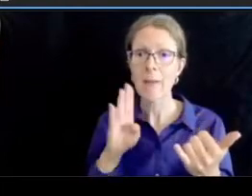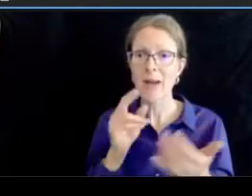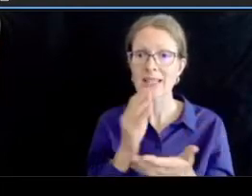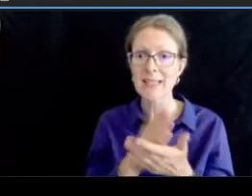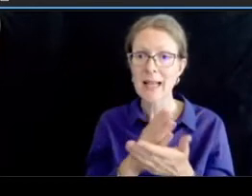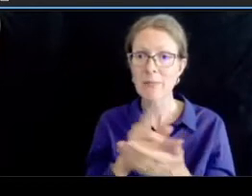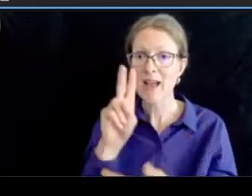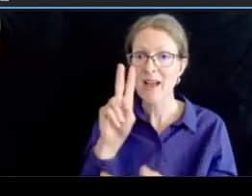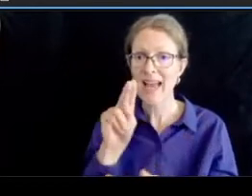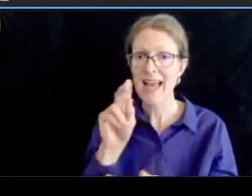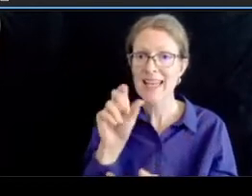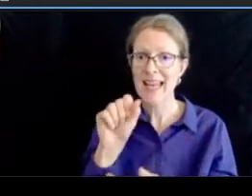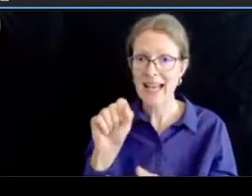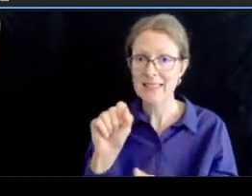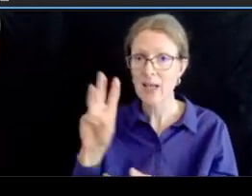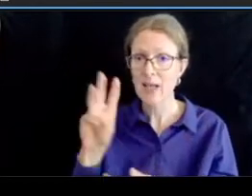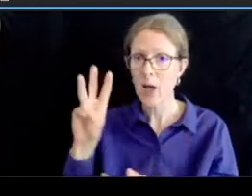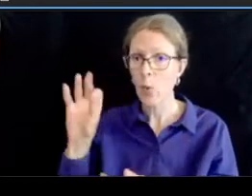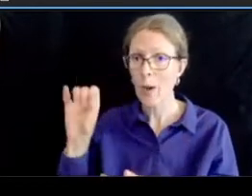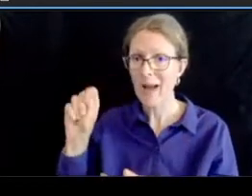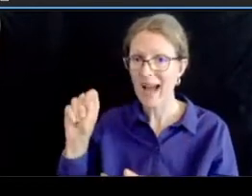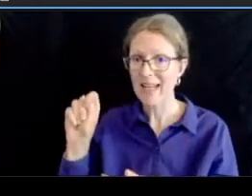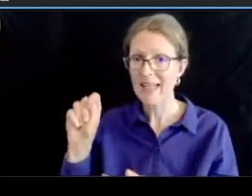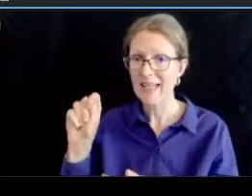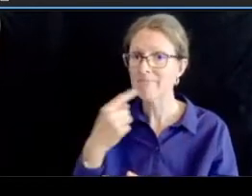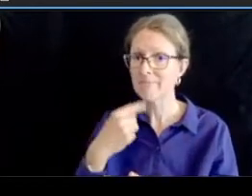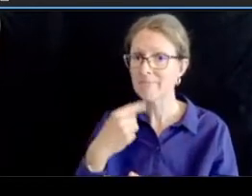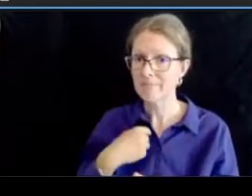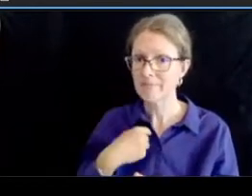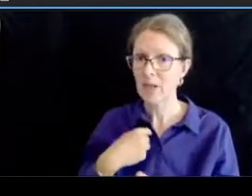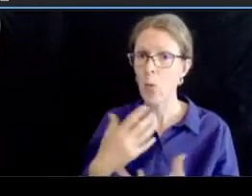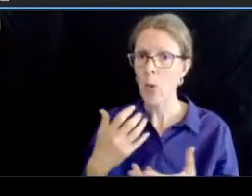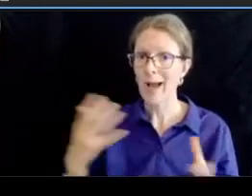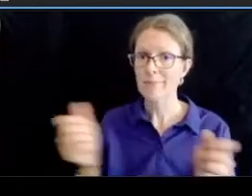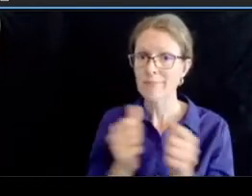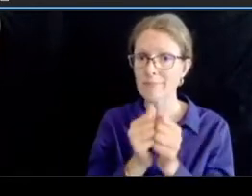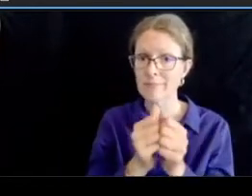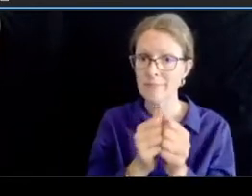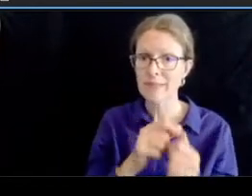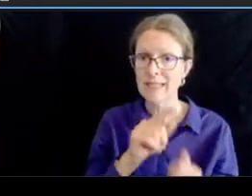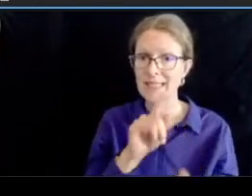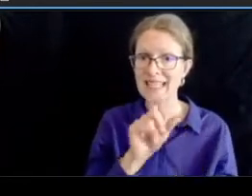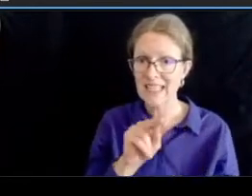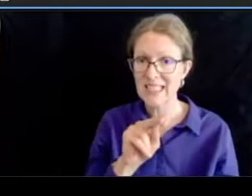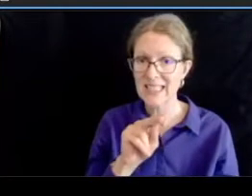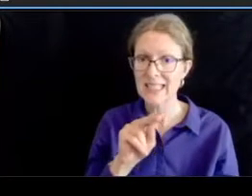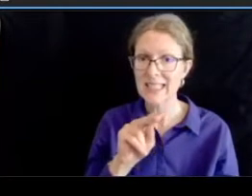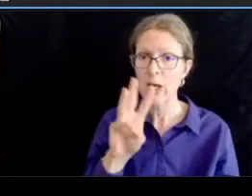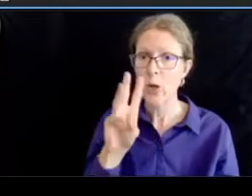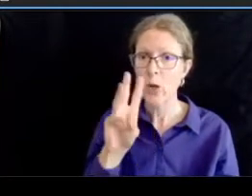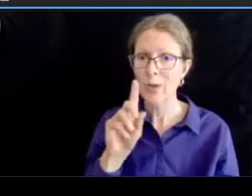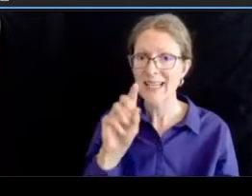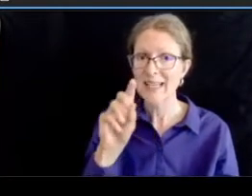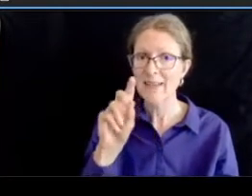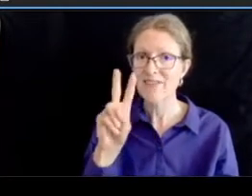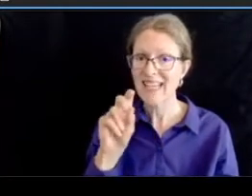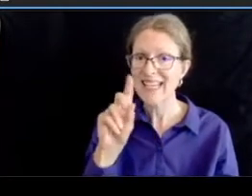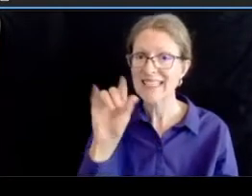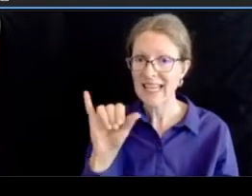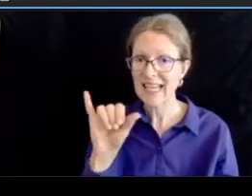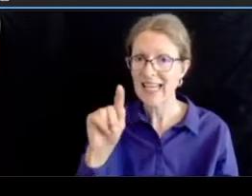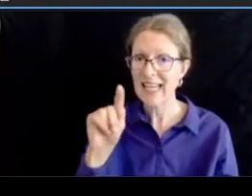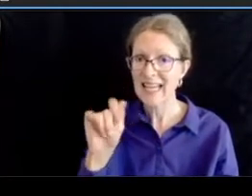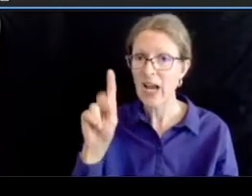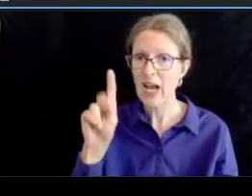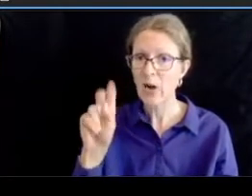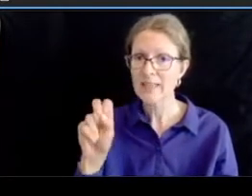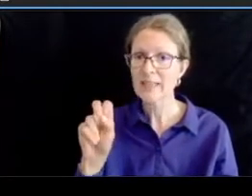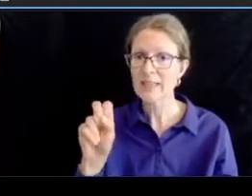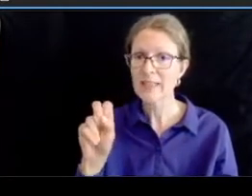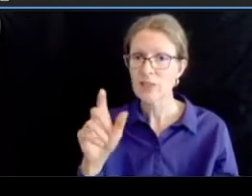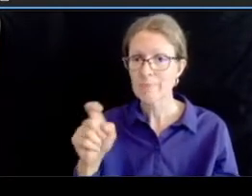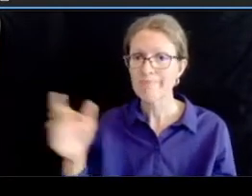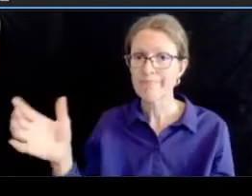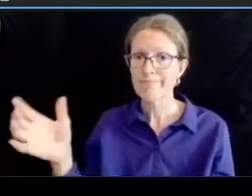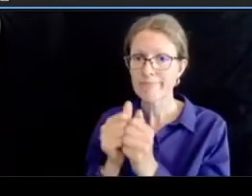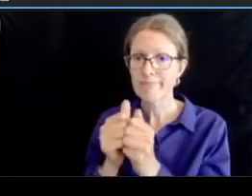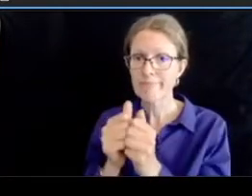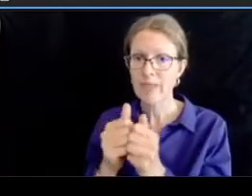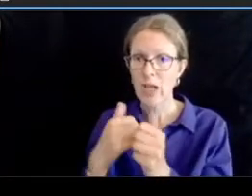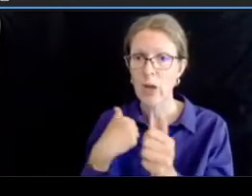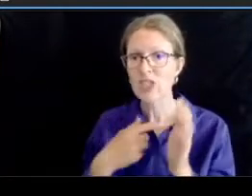tilden and at busy terrace um and we do show those in that fashion on these drawings on this drawings